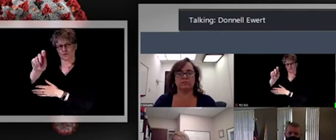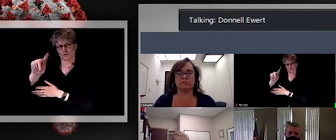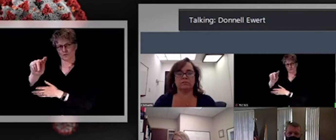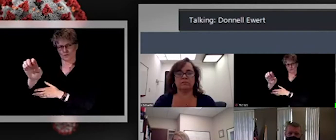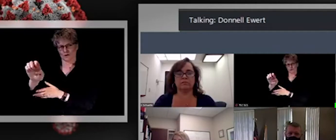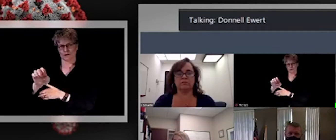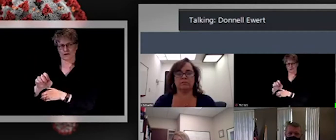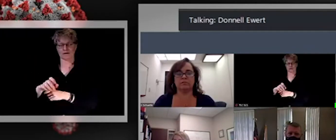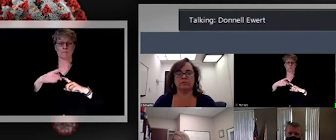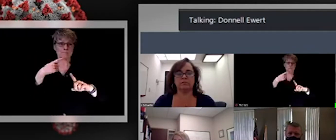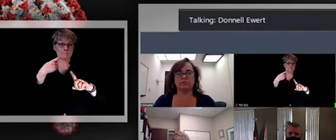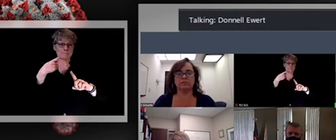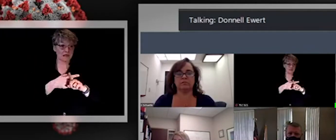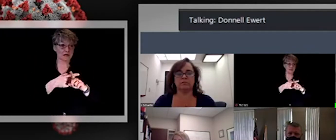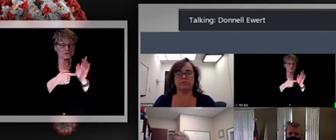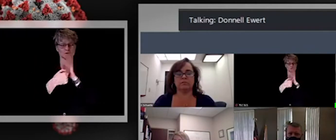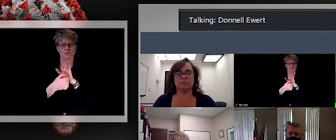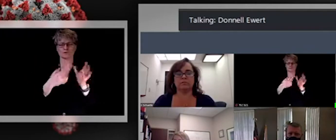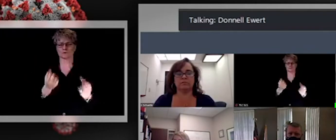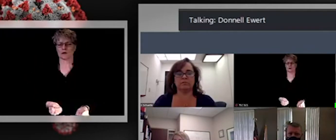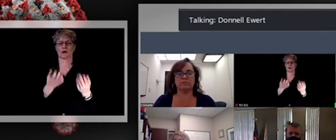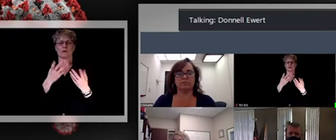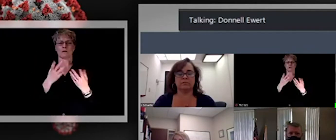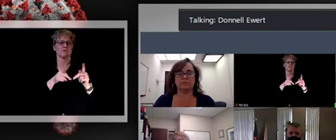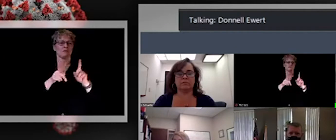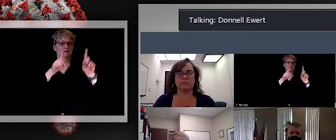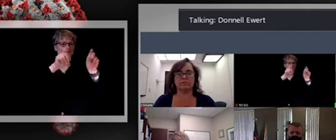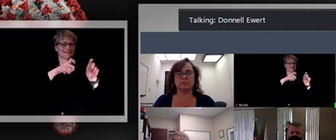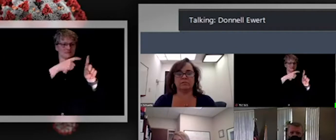rate in Shasta County with the background of the tiers. So, you can see which tier we've